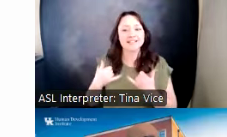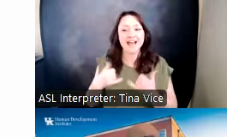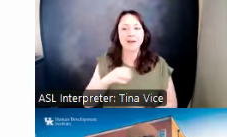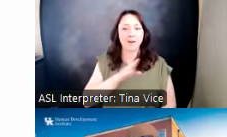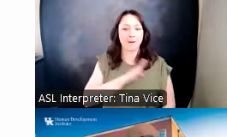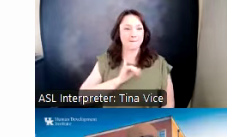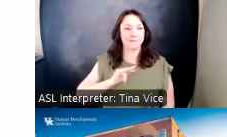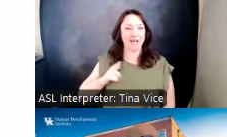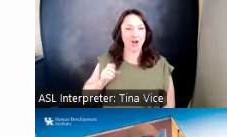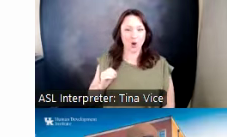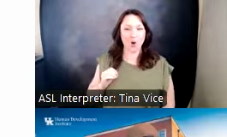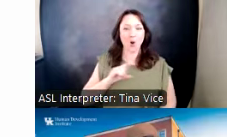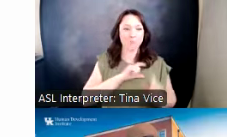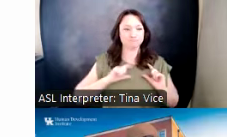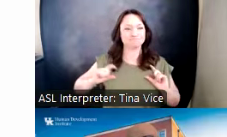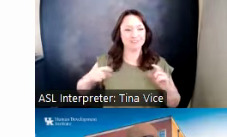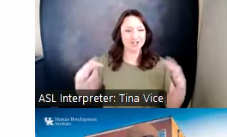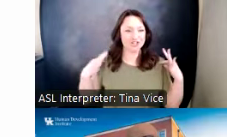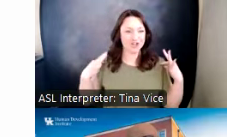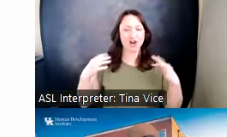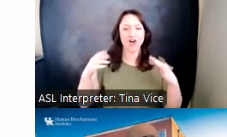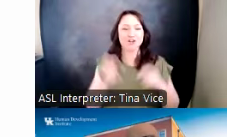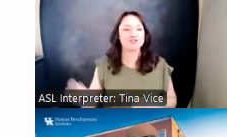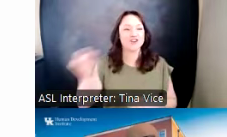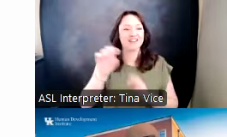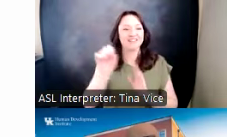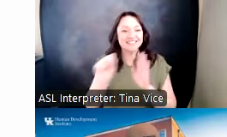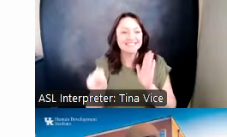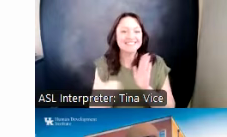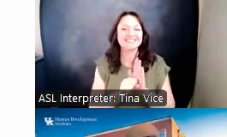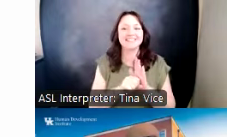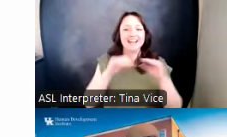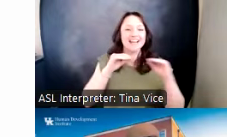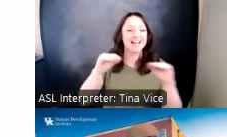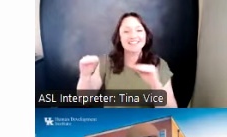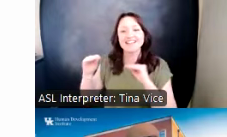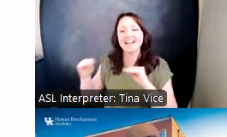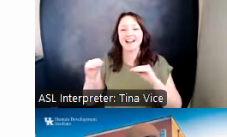Kentucky training extension agents on the fun program of bingoize. Uh, in